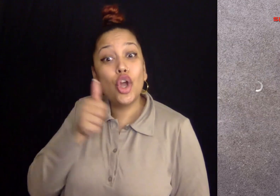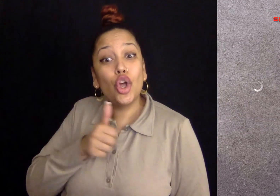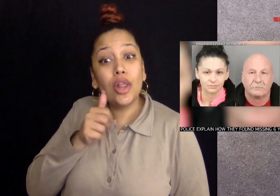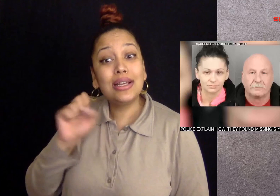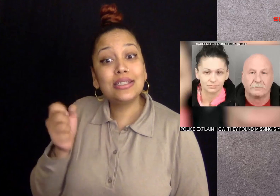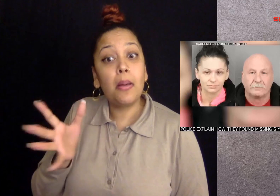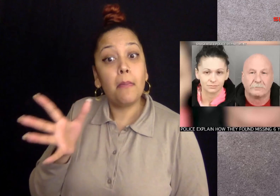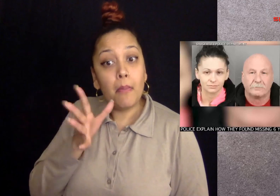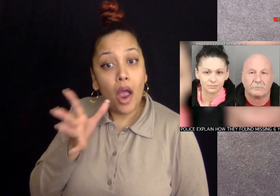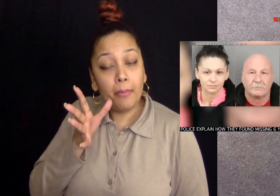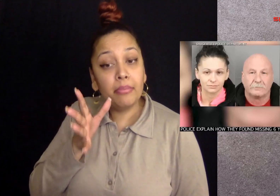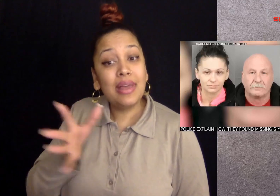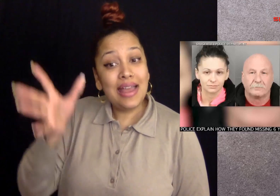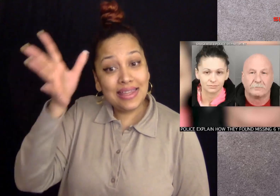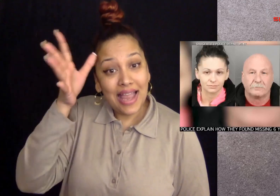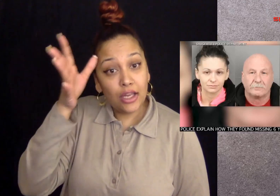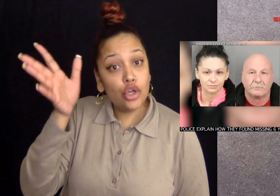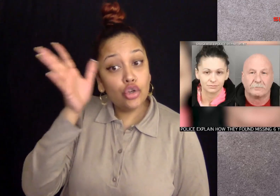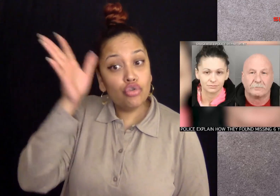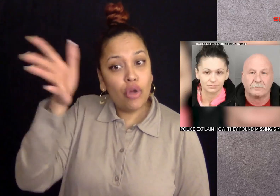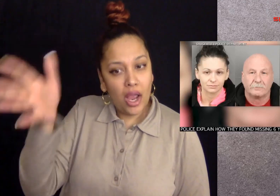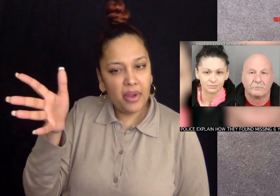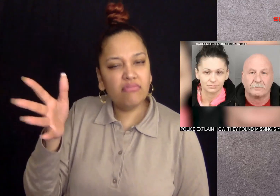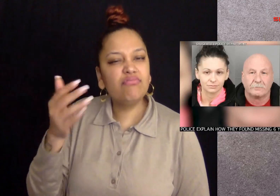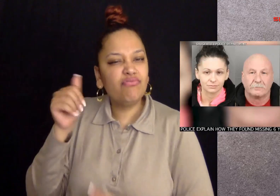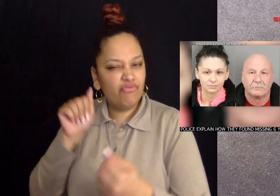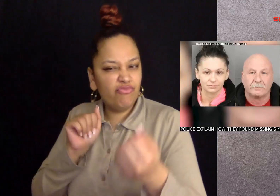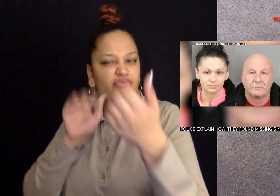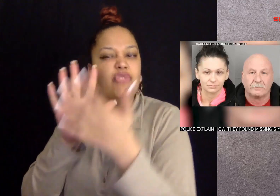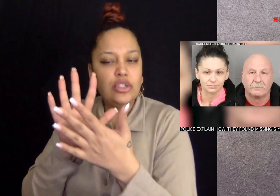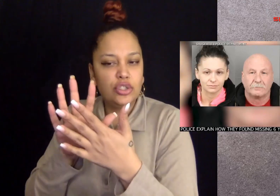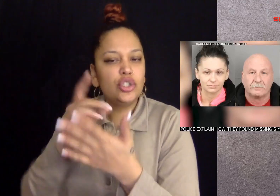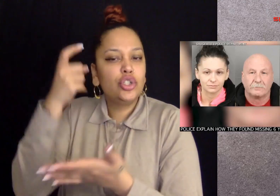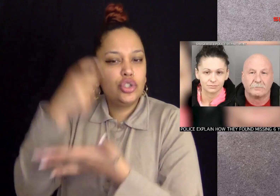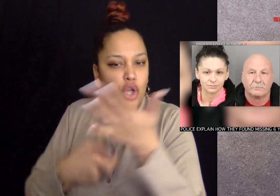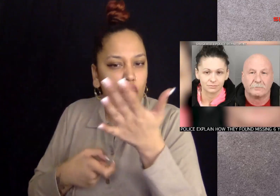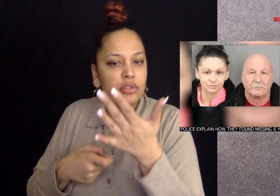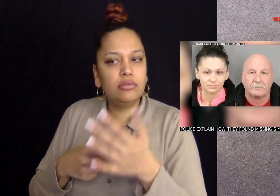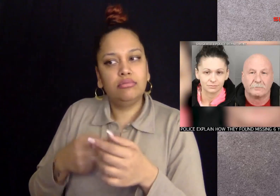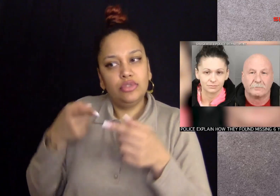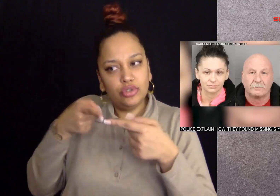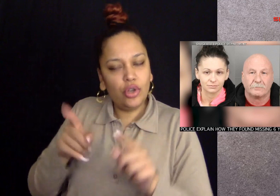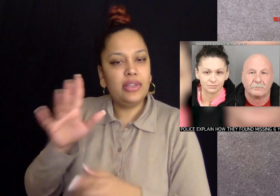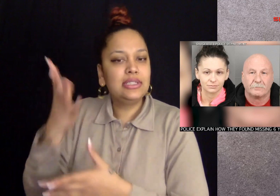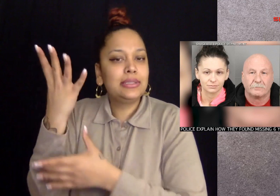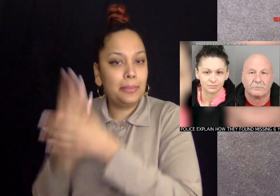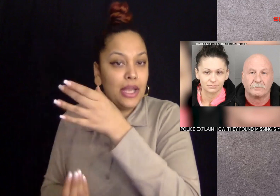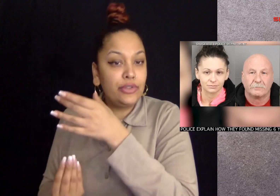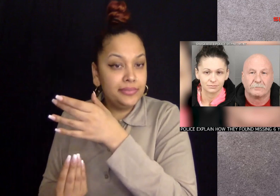older sister the girl's mother father and grandfather are now facing charges in her